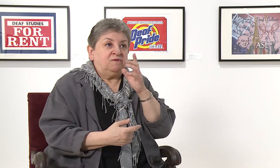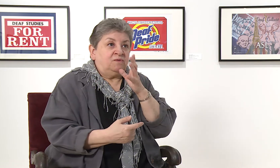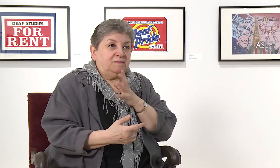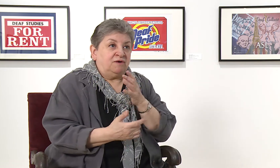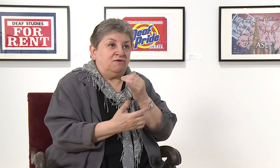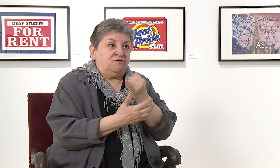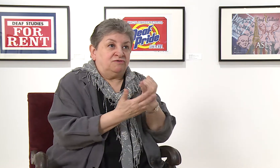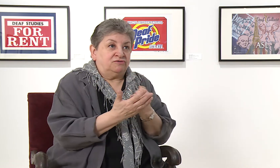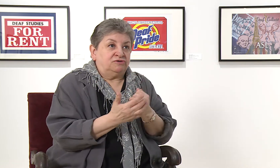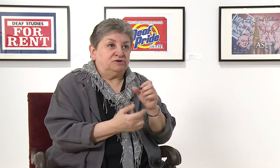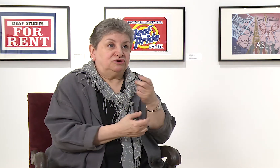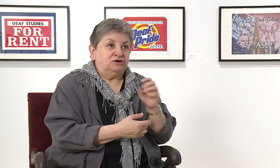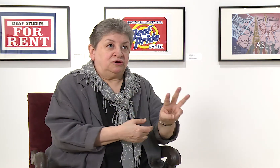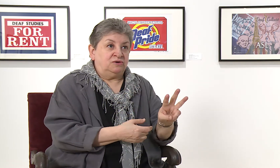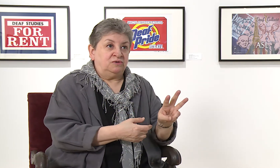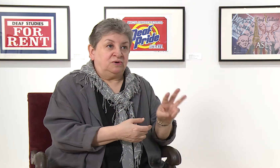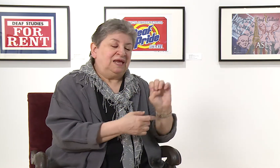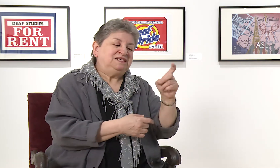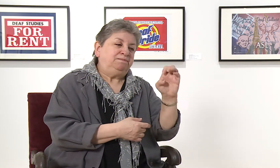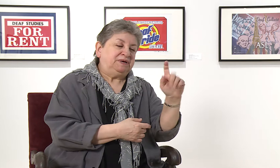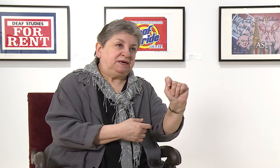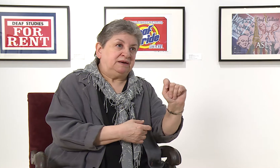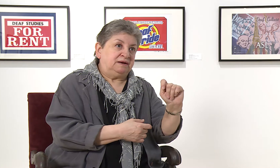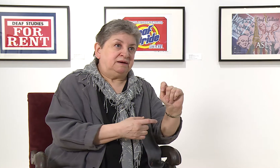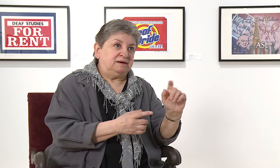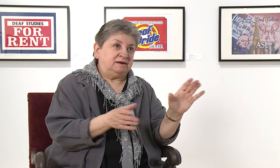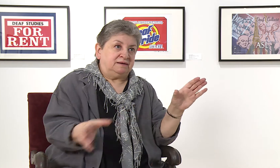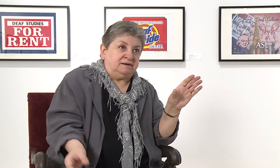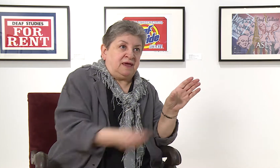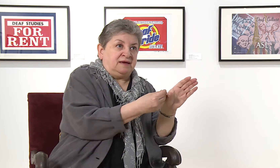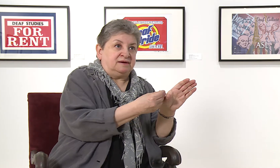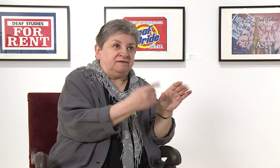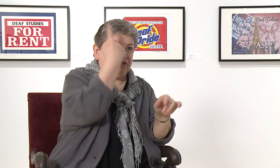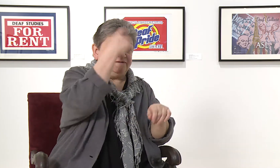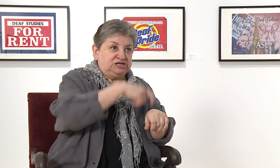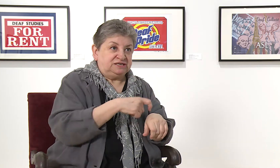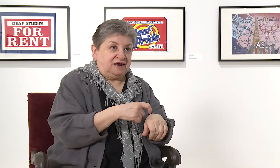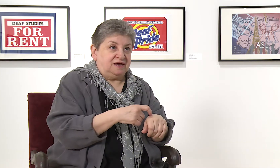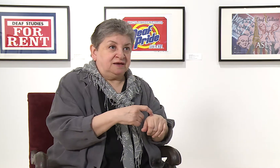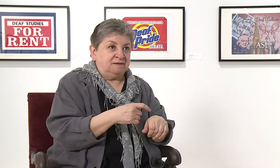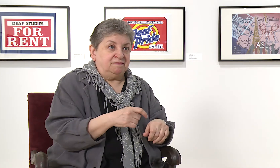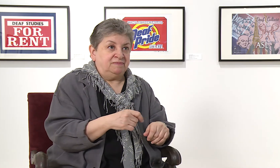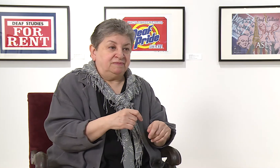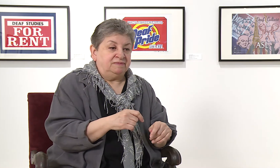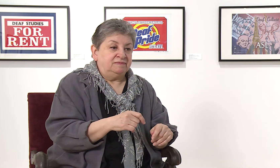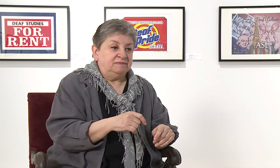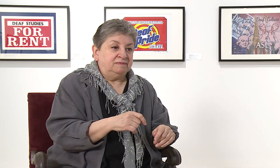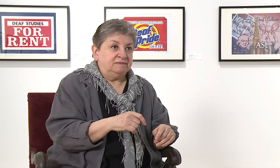We were the first to have an exhibit that highlighted Deaf women's art.